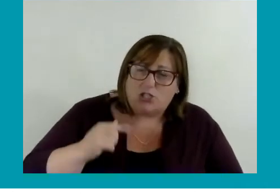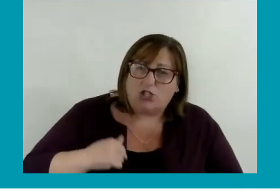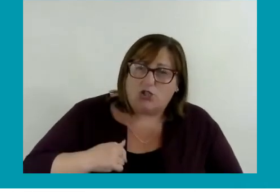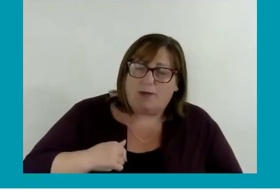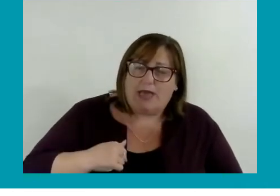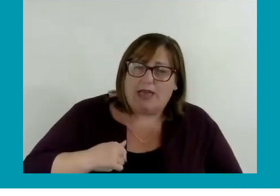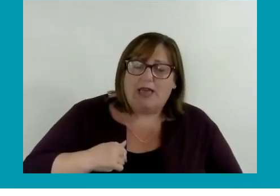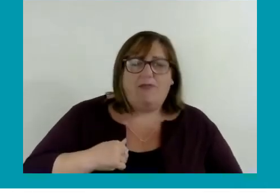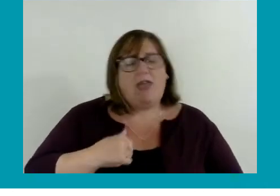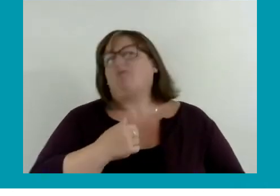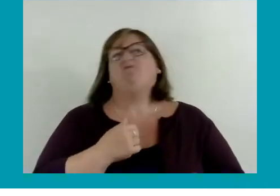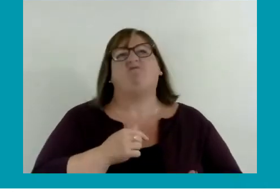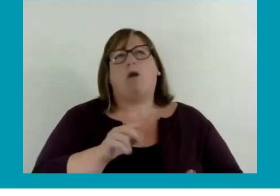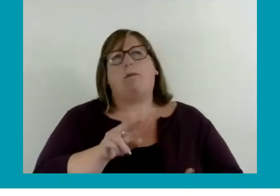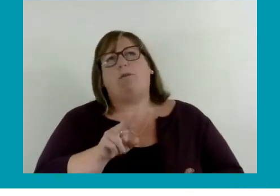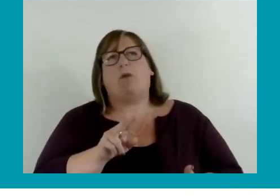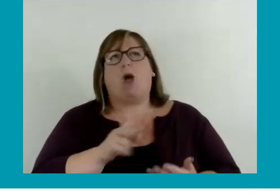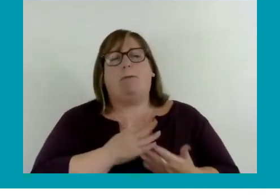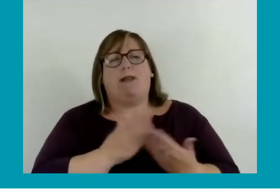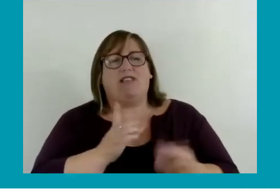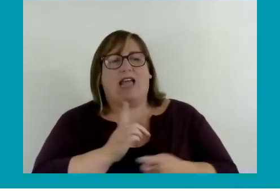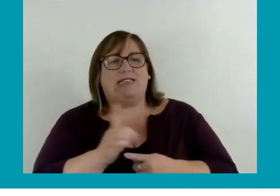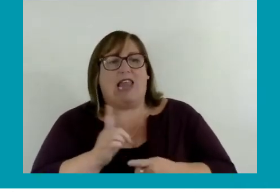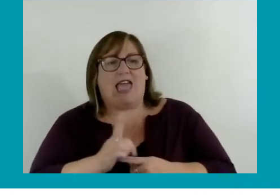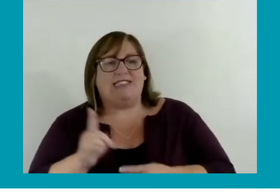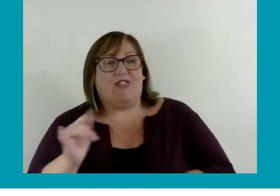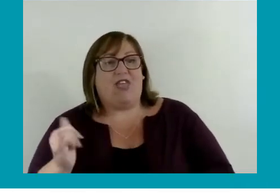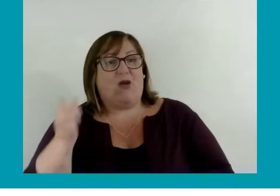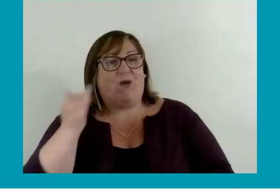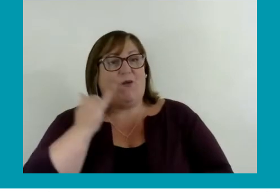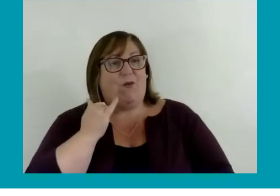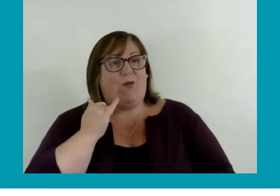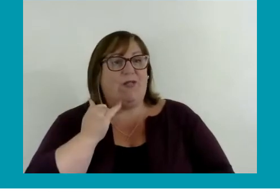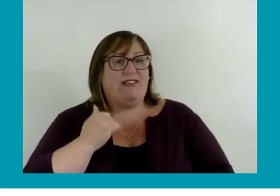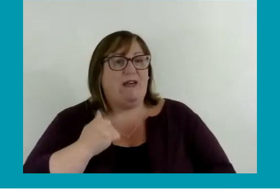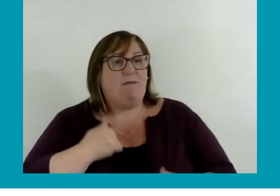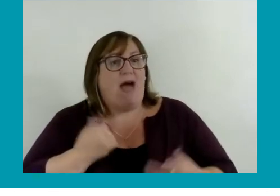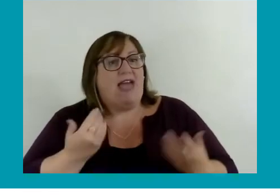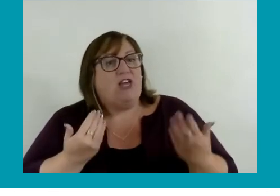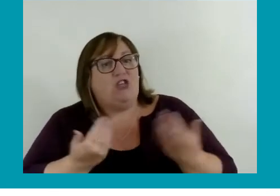again it was really reassuring um my new boss Adam so it wasn't just some random person in hr